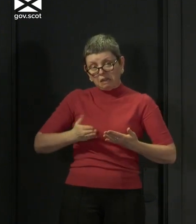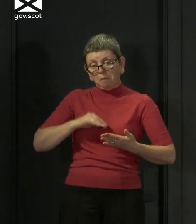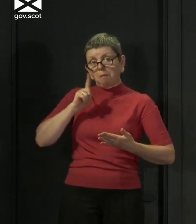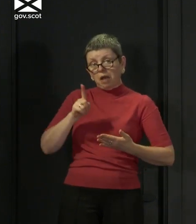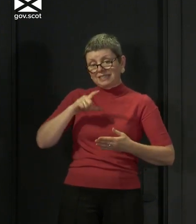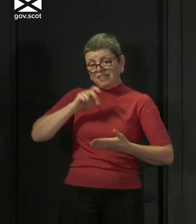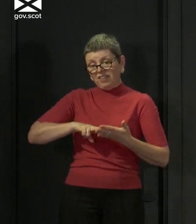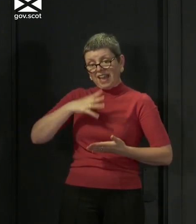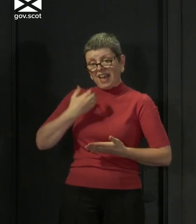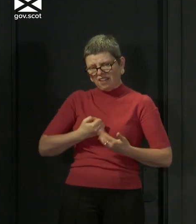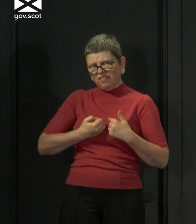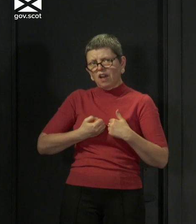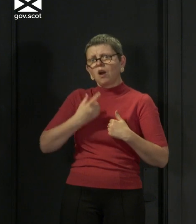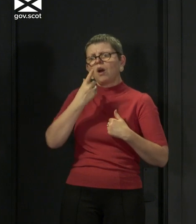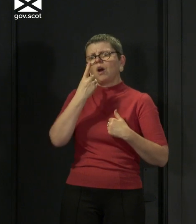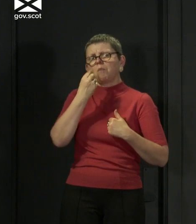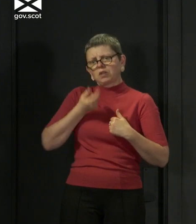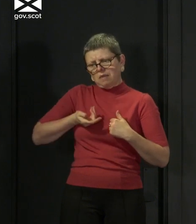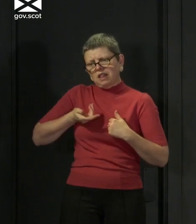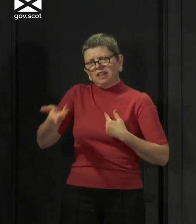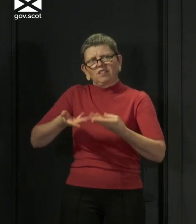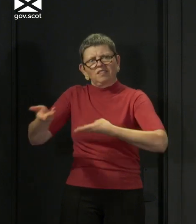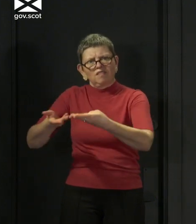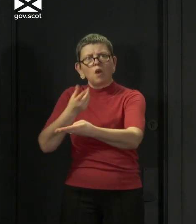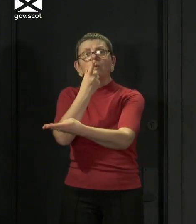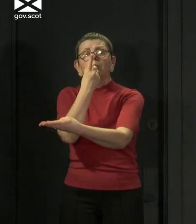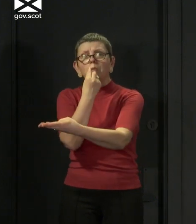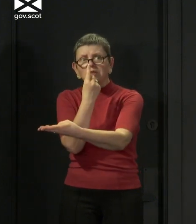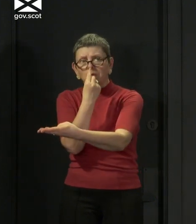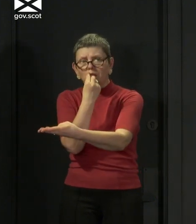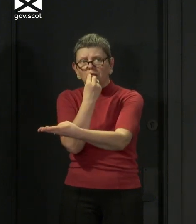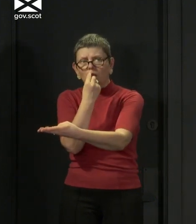Of course as the Health Secretary has said many times before, we are working with care